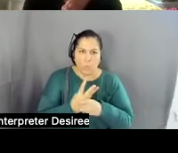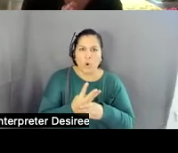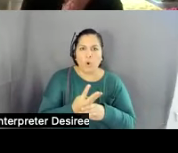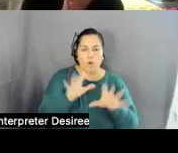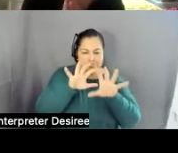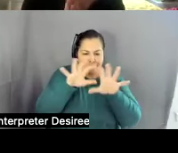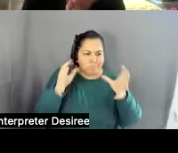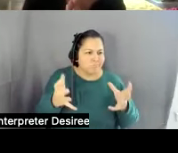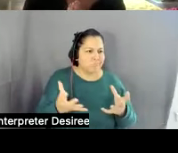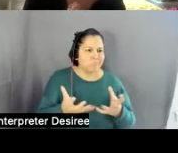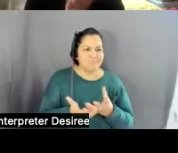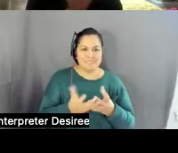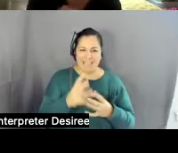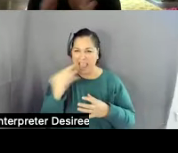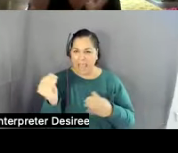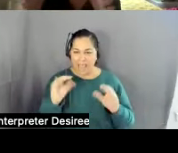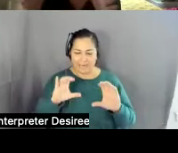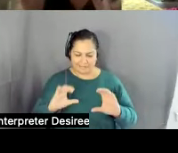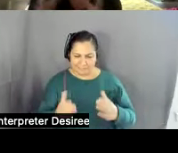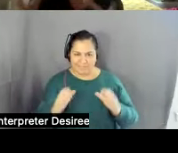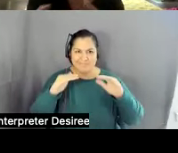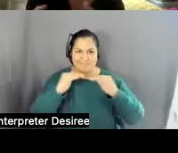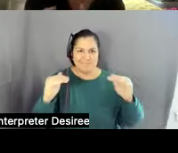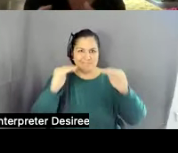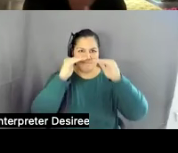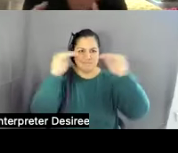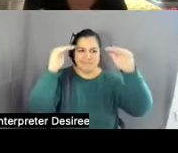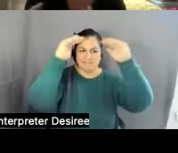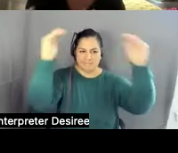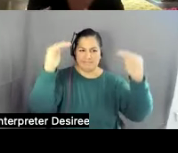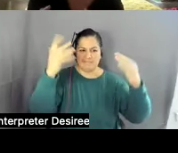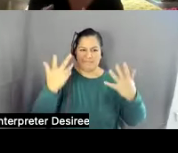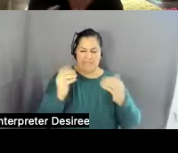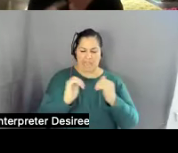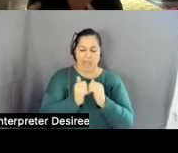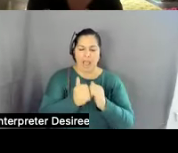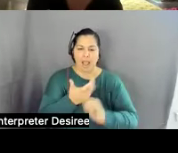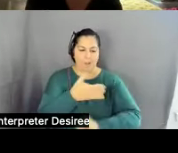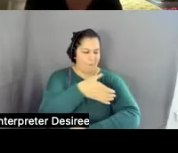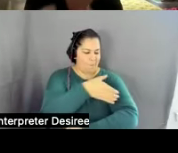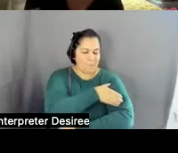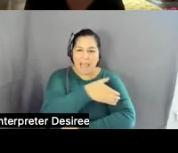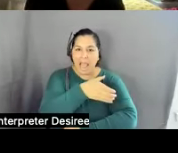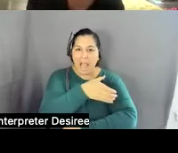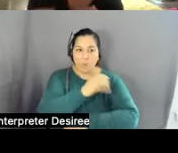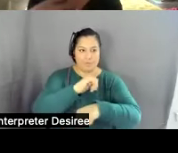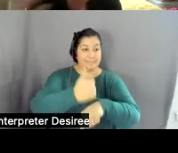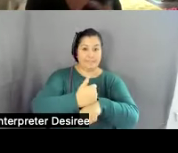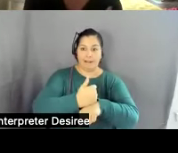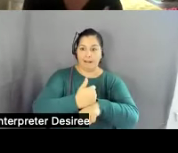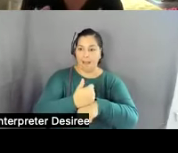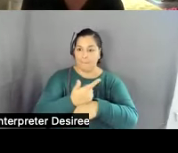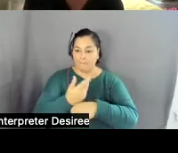And that is to say, how the power is played out at the dinner table or the coffee conversation, or in the room.